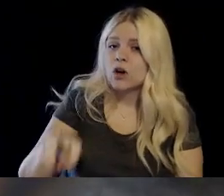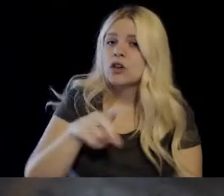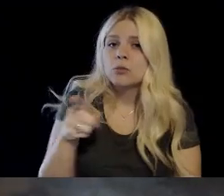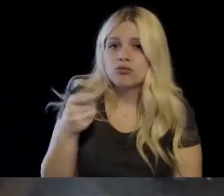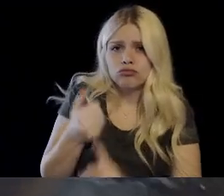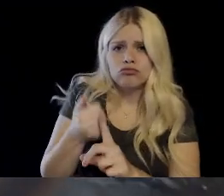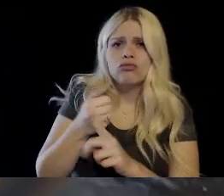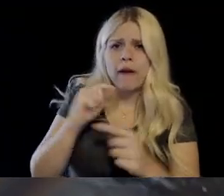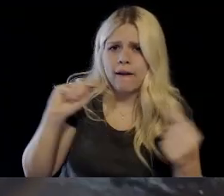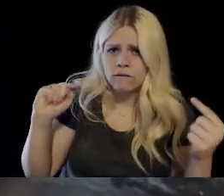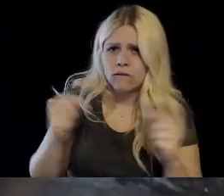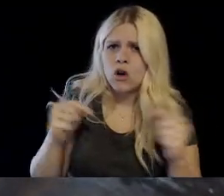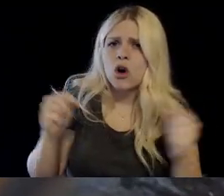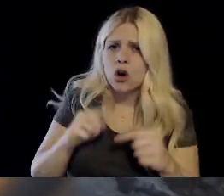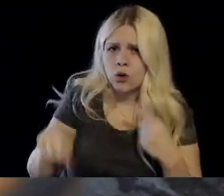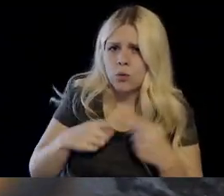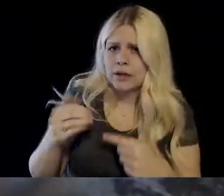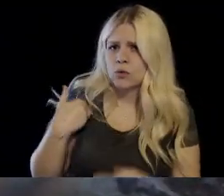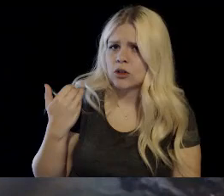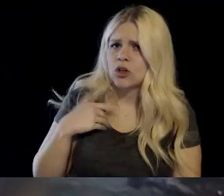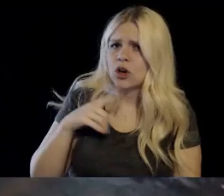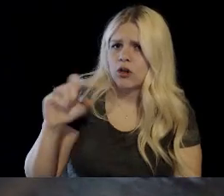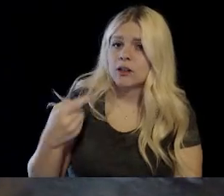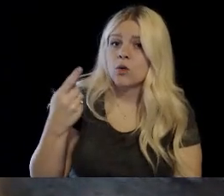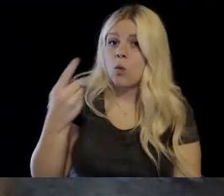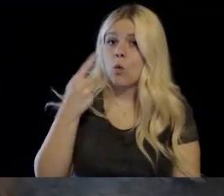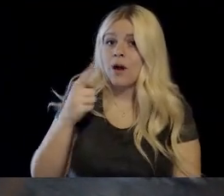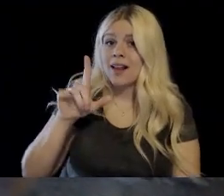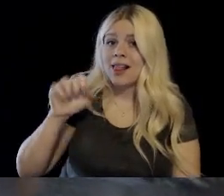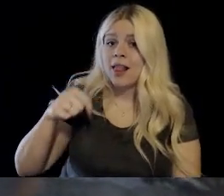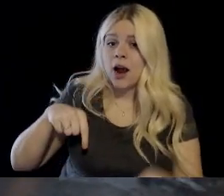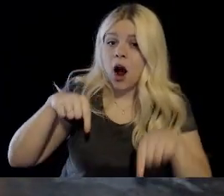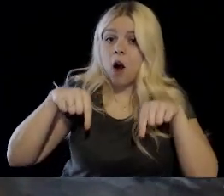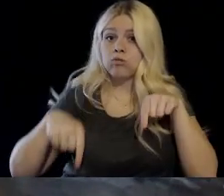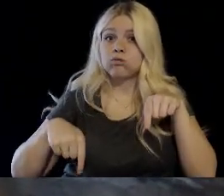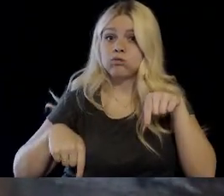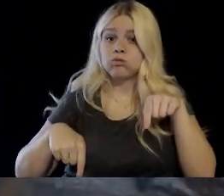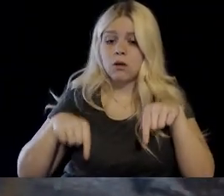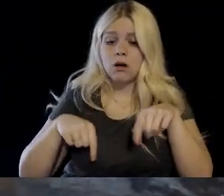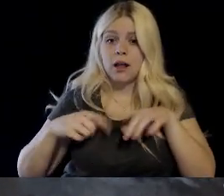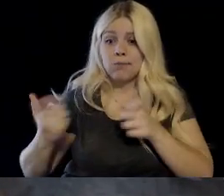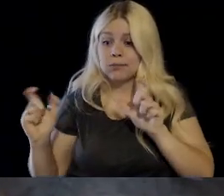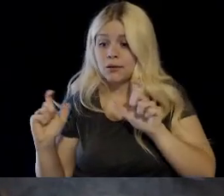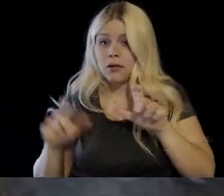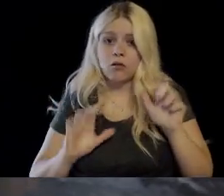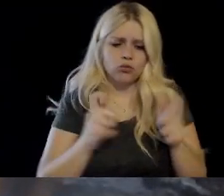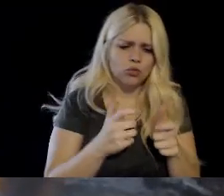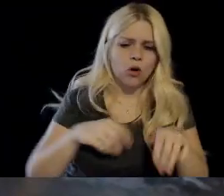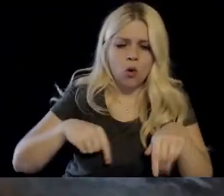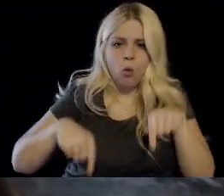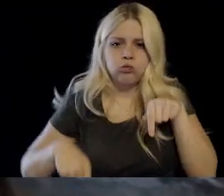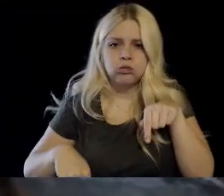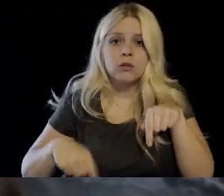bit shorter than the other. So, she always looks like she's kinda hobbling. But she gets around no problem. Erica: Doesn't slow her down, at all.